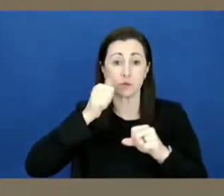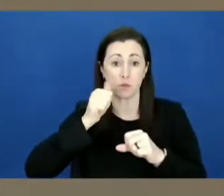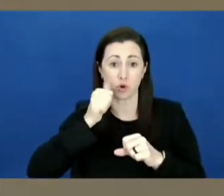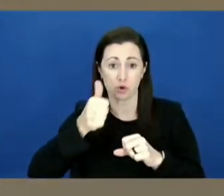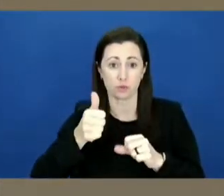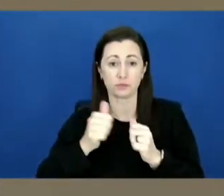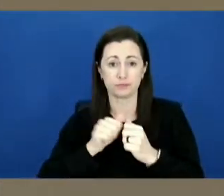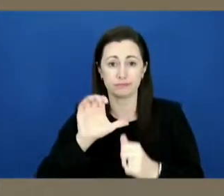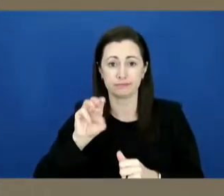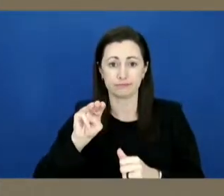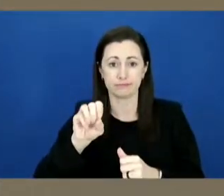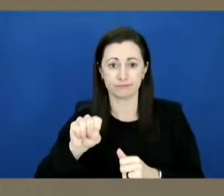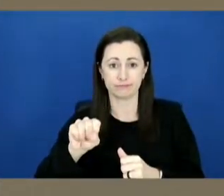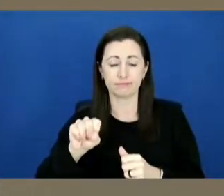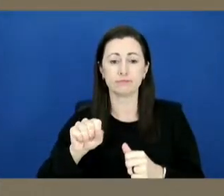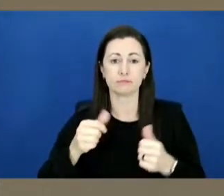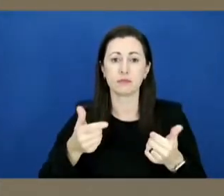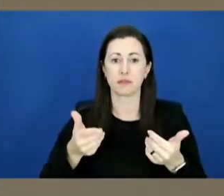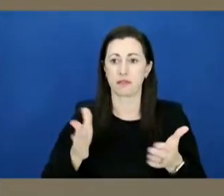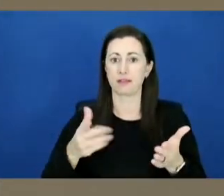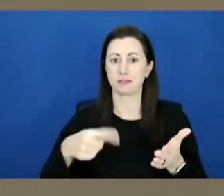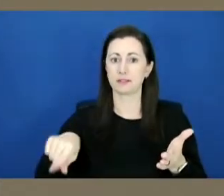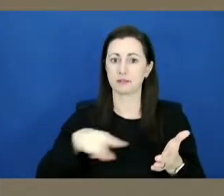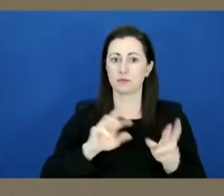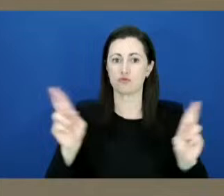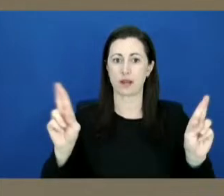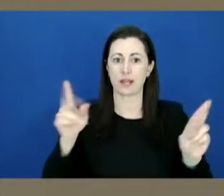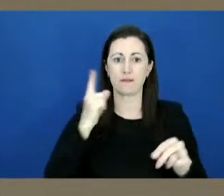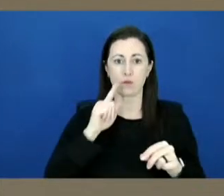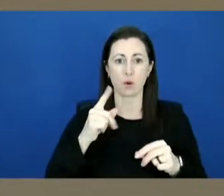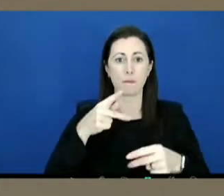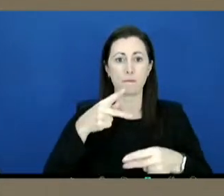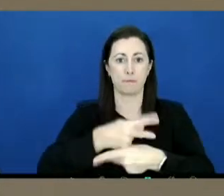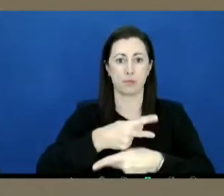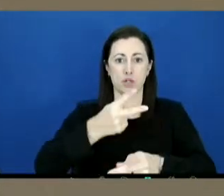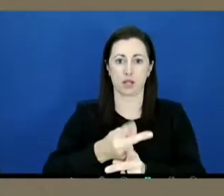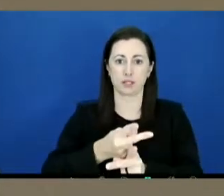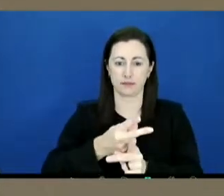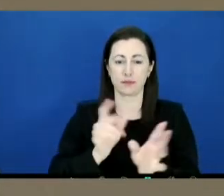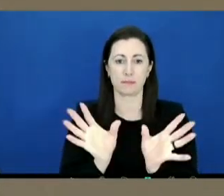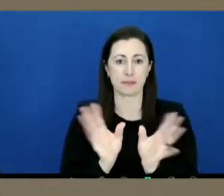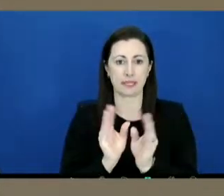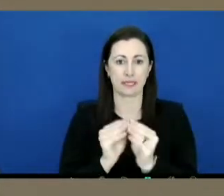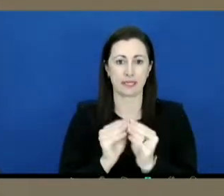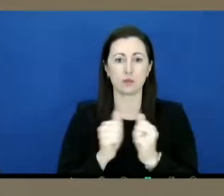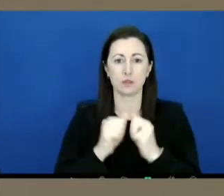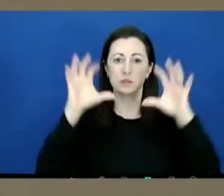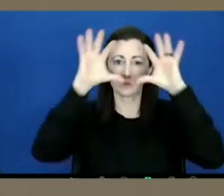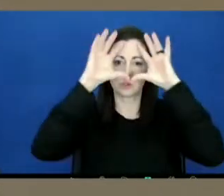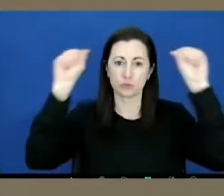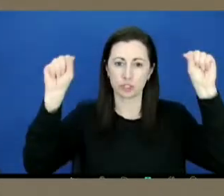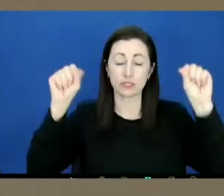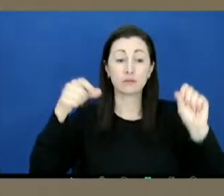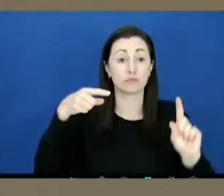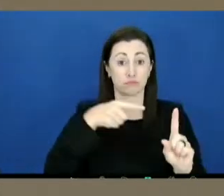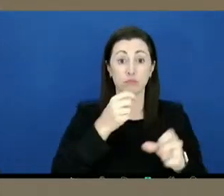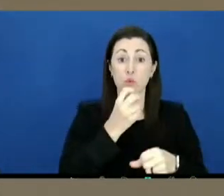PRESENTATION FROM OUR SUPERINTENDENT TOMORROW.